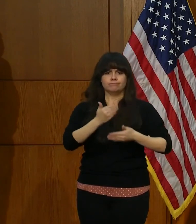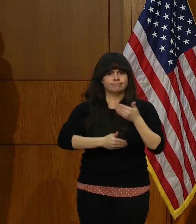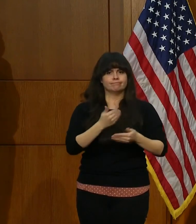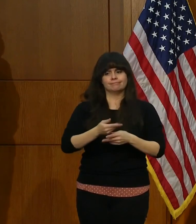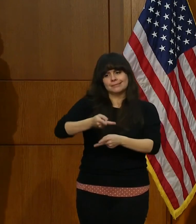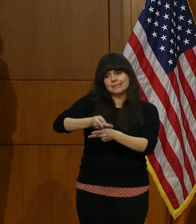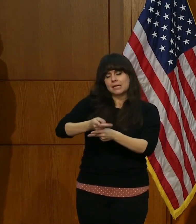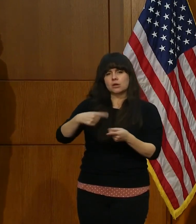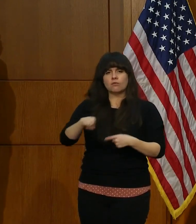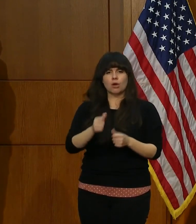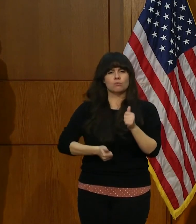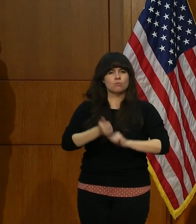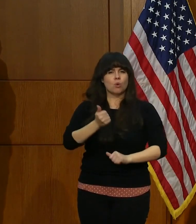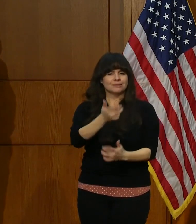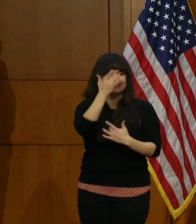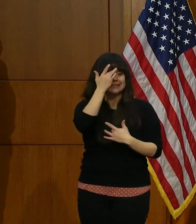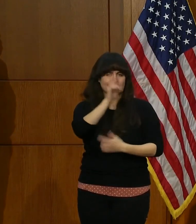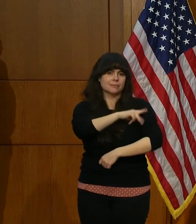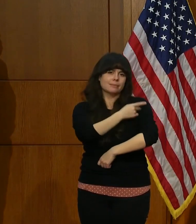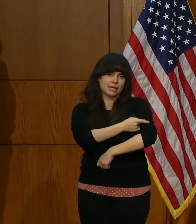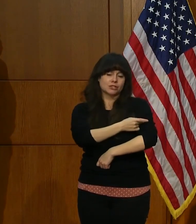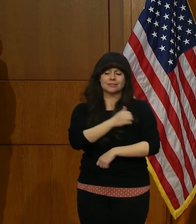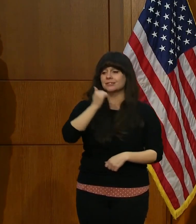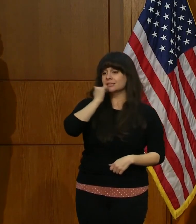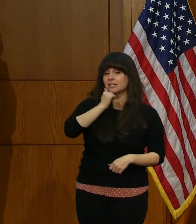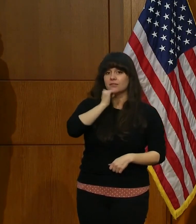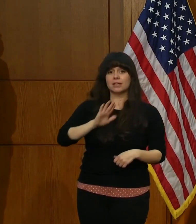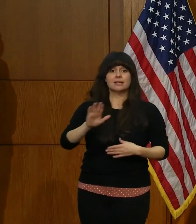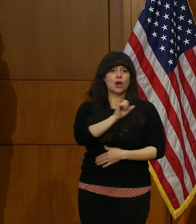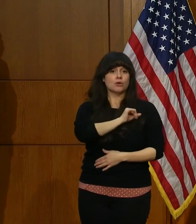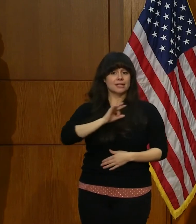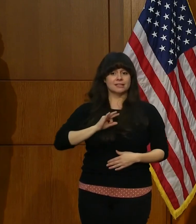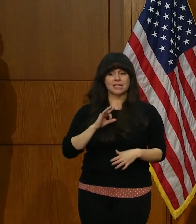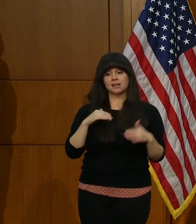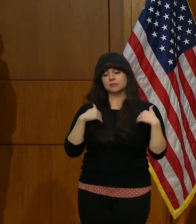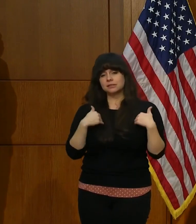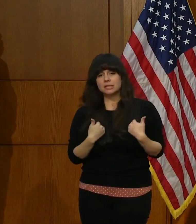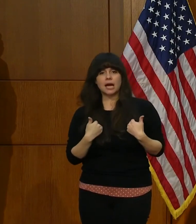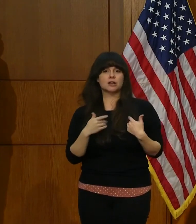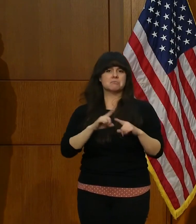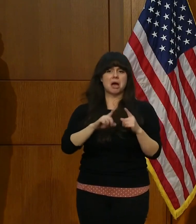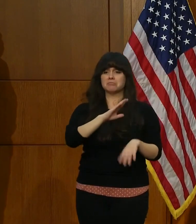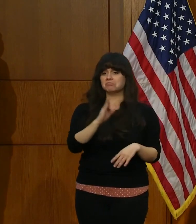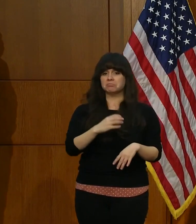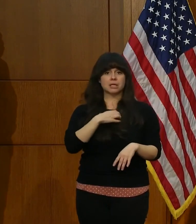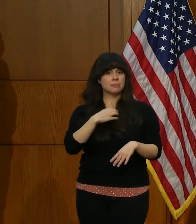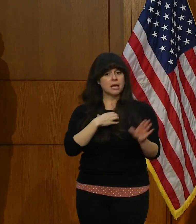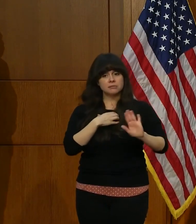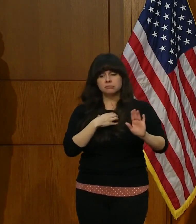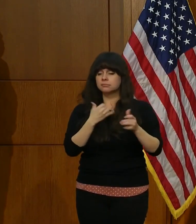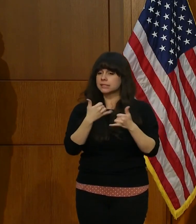BEEN THERE EVERY STEP OF THE WAY TAKING CARE OF OUR SICKEST PATIENTS. ON A DAY TO DAY BASIS,